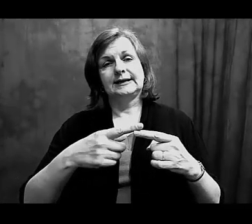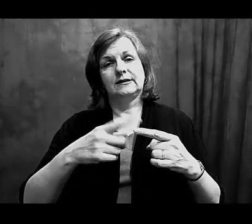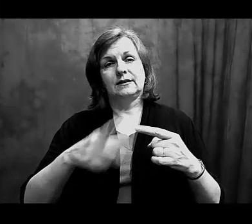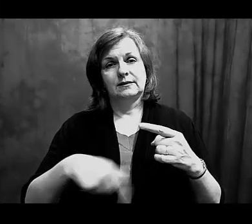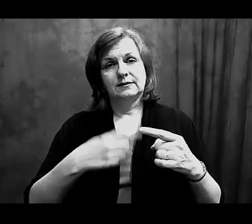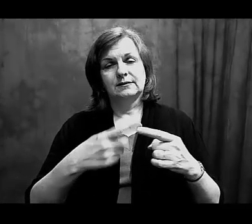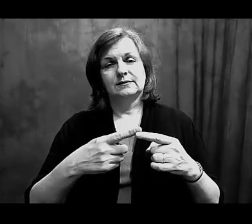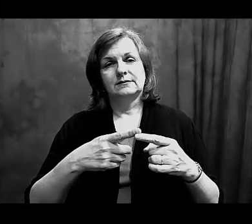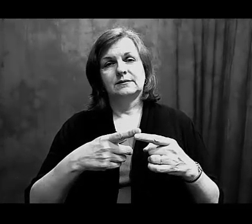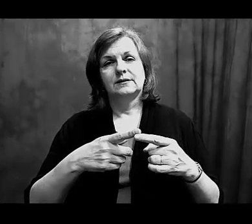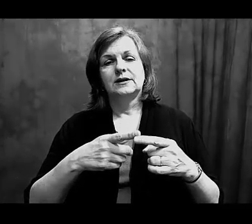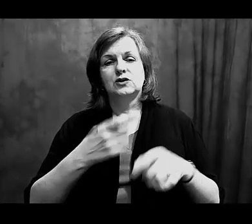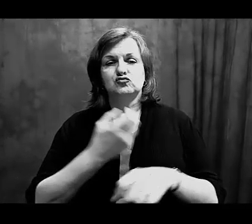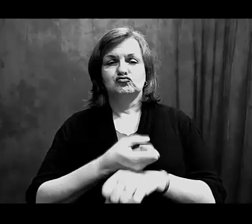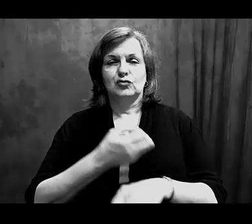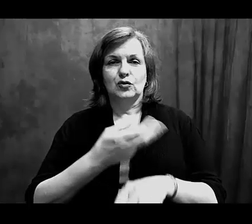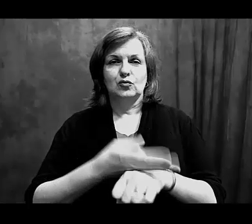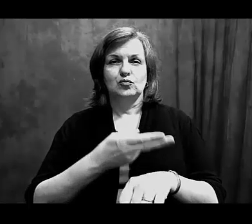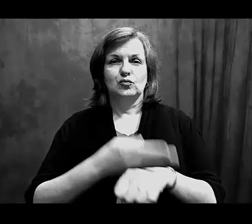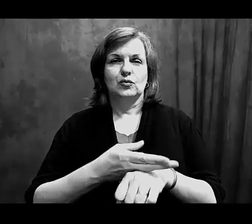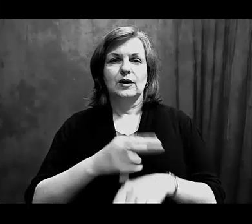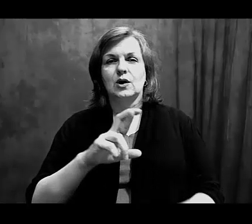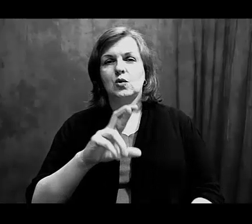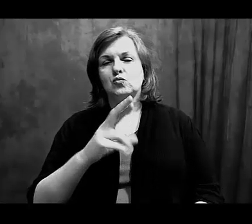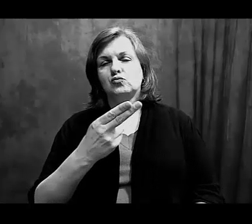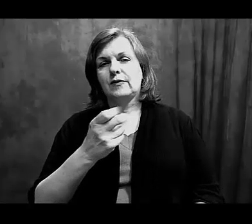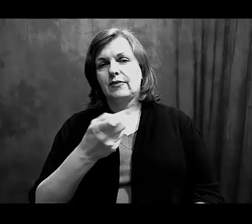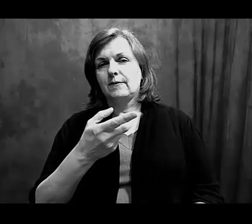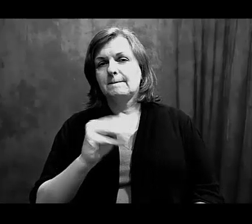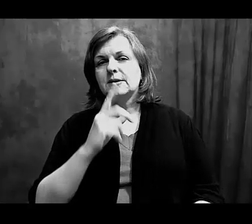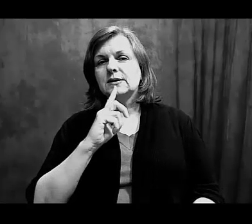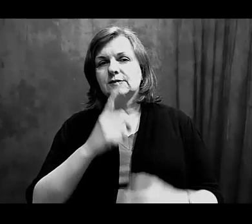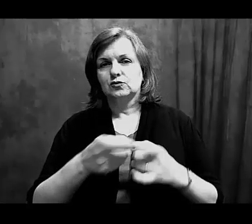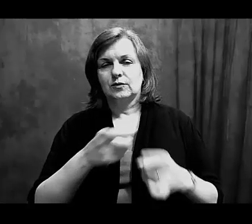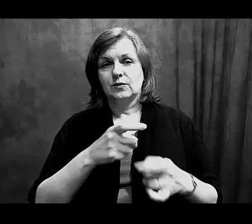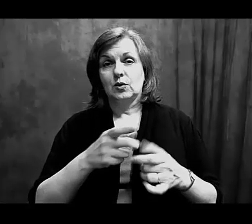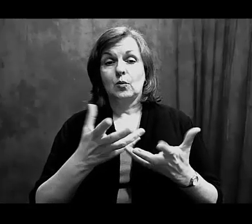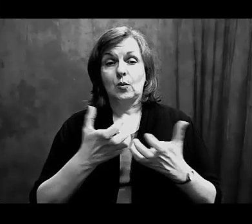using the right ventricle to go to the lungs